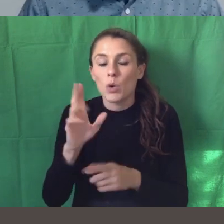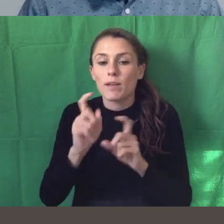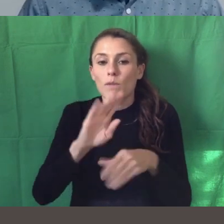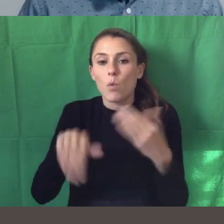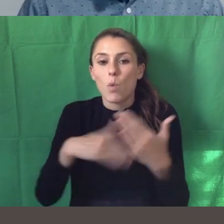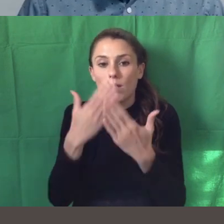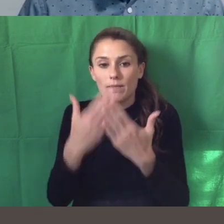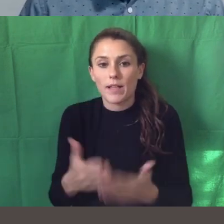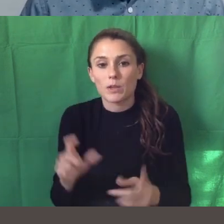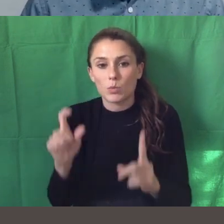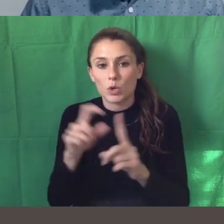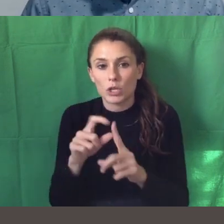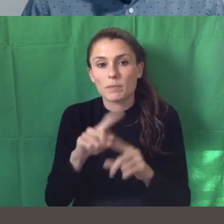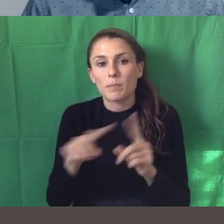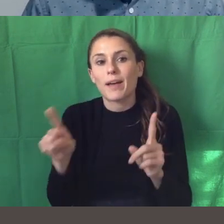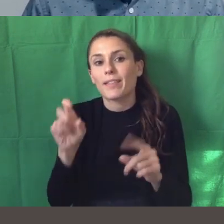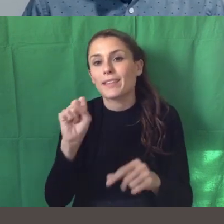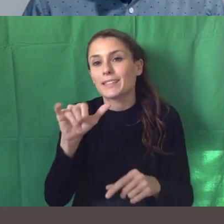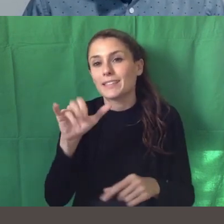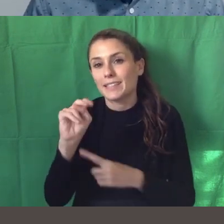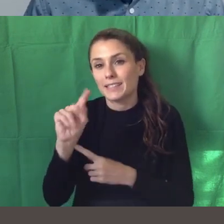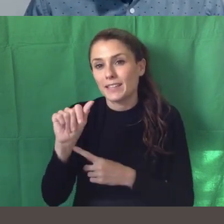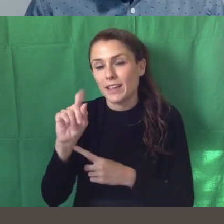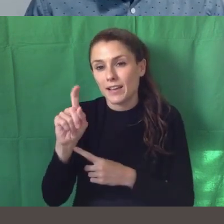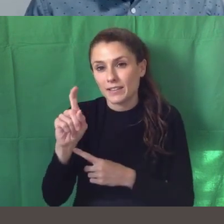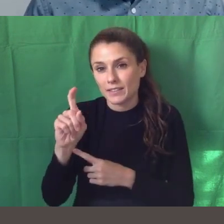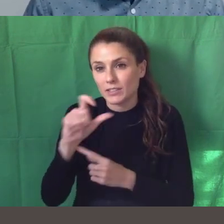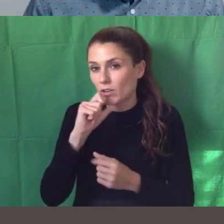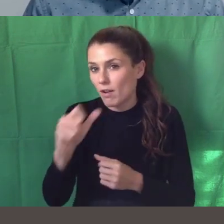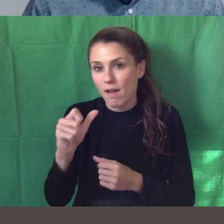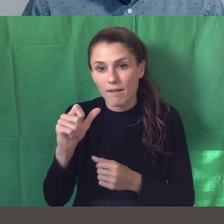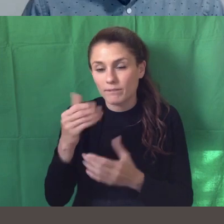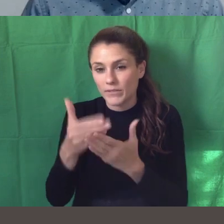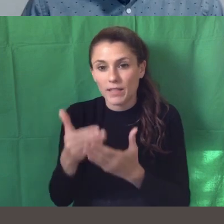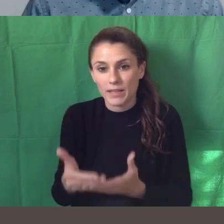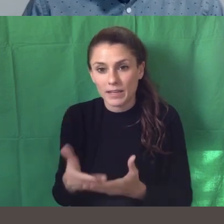But it's not syntactically valid. If you pass that specific stream of tokens